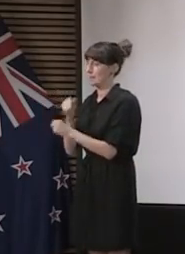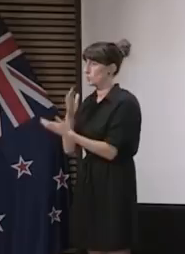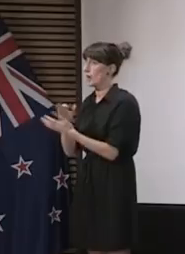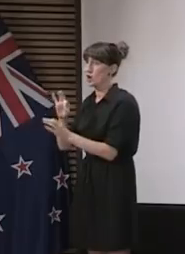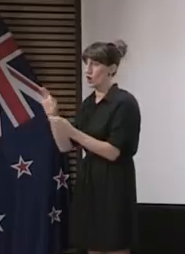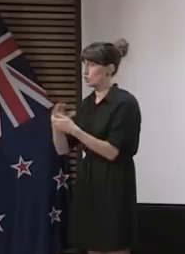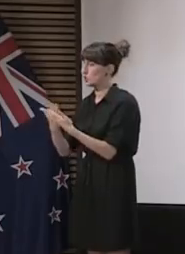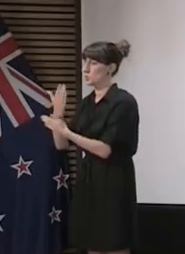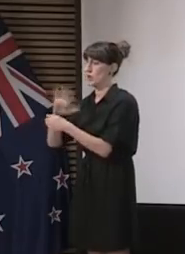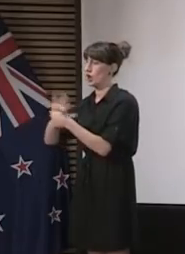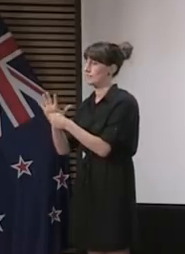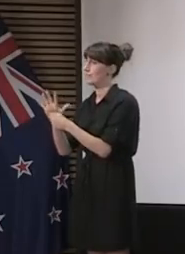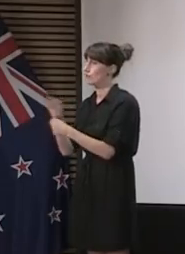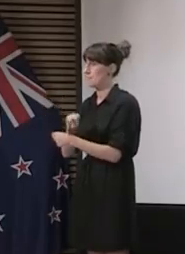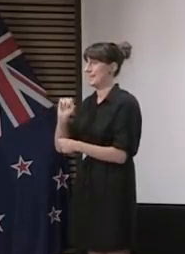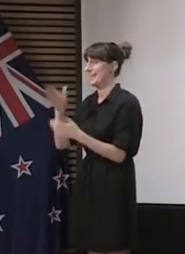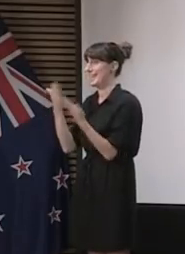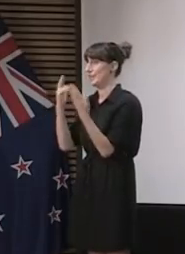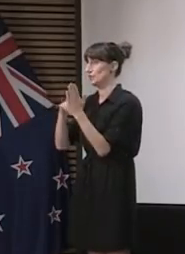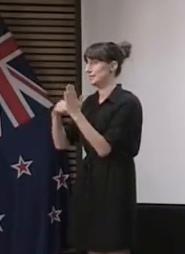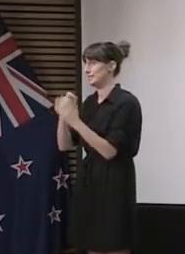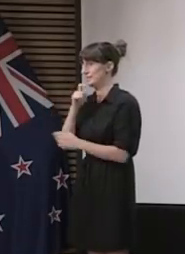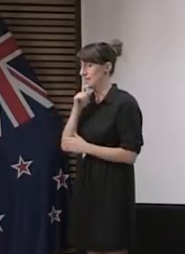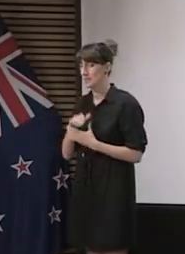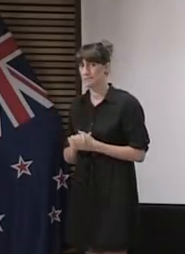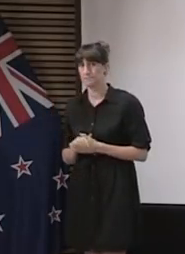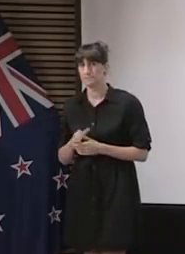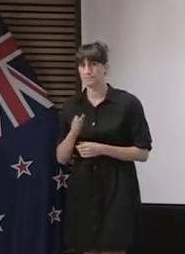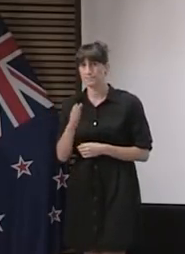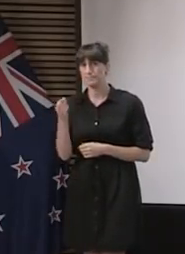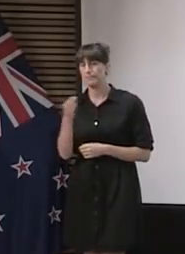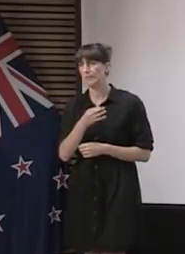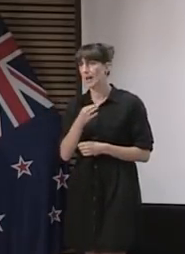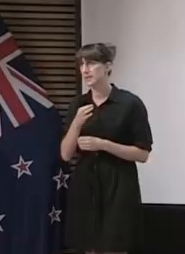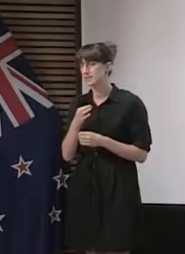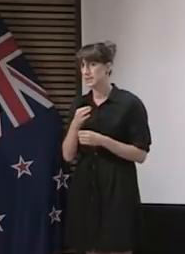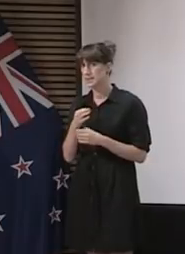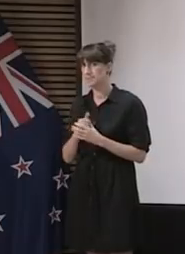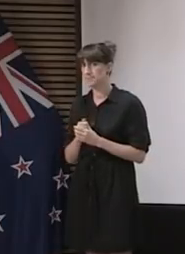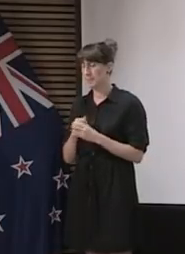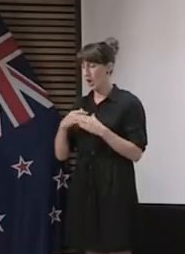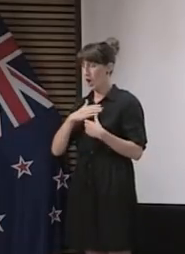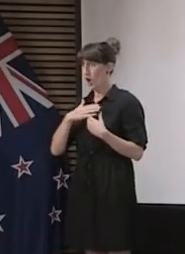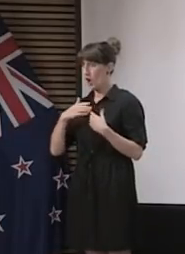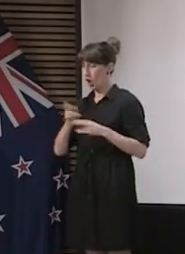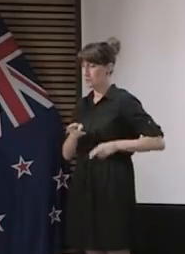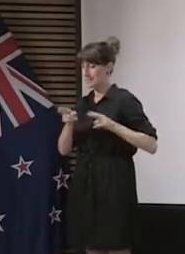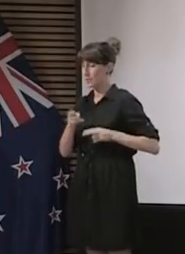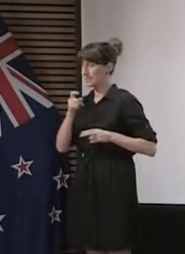with dismissal ifthey speak out about the lackof PPE or over COVID issues?